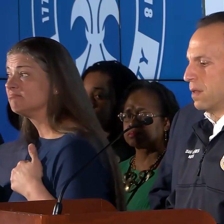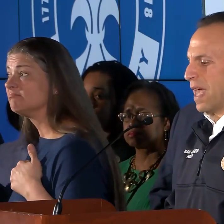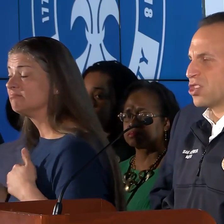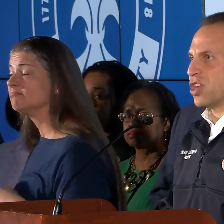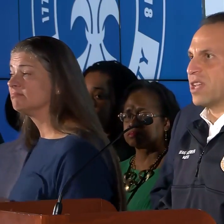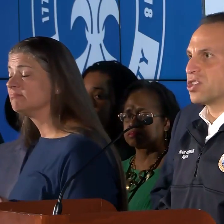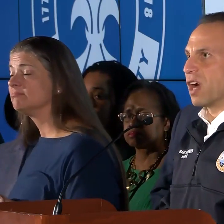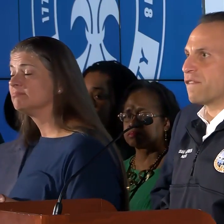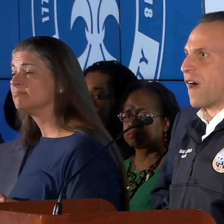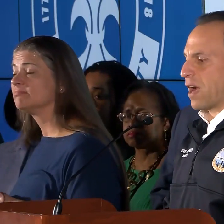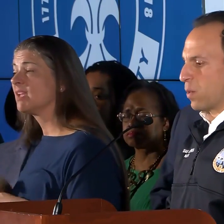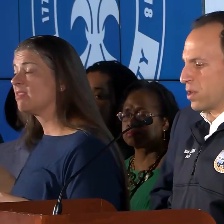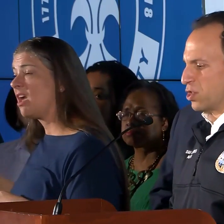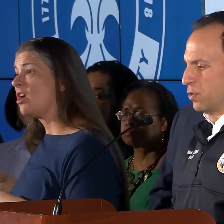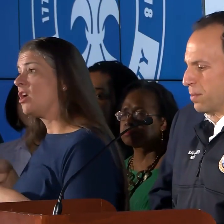They exchanged gunfire with the shooter,